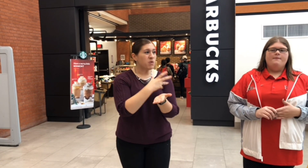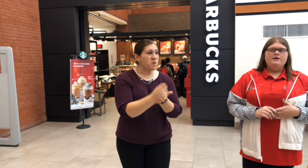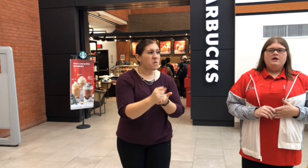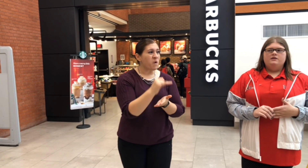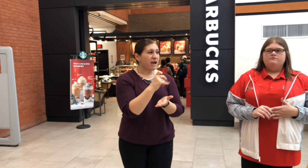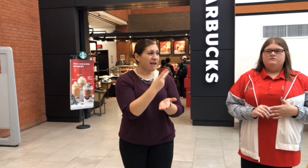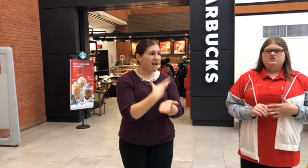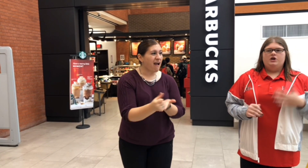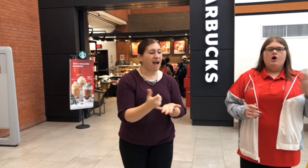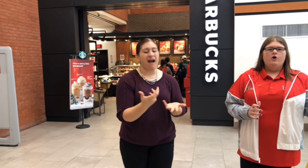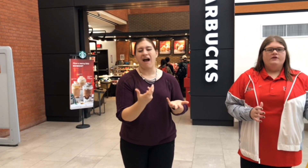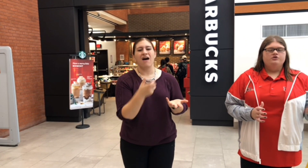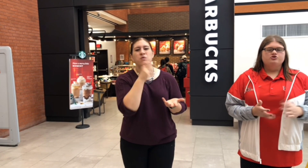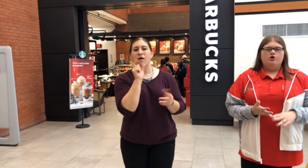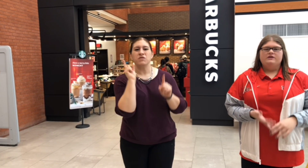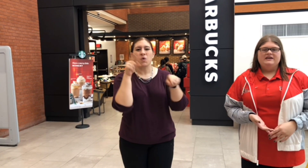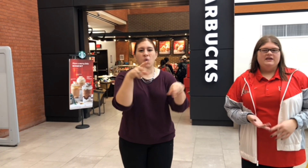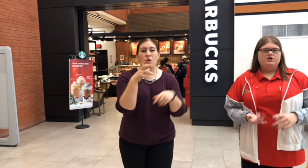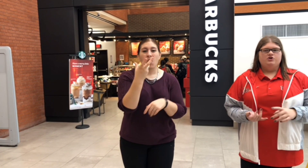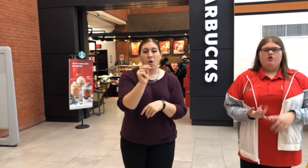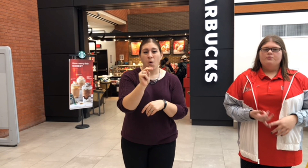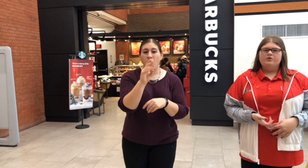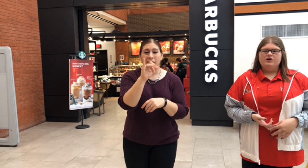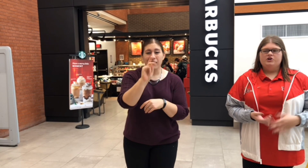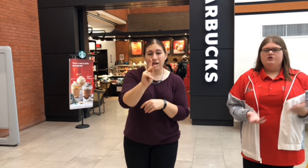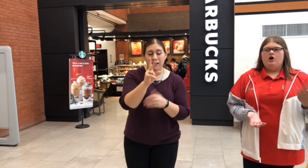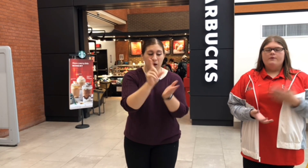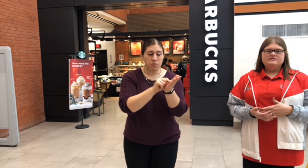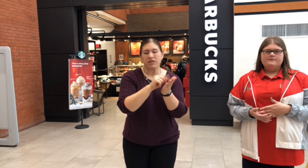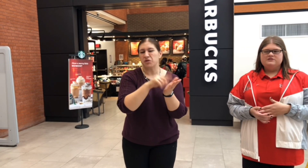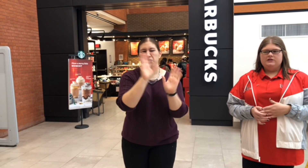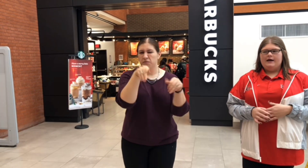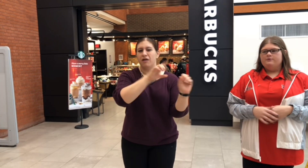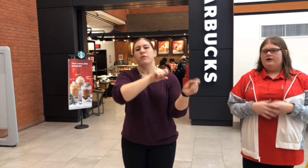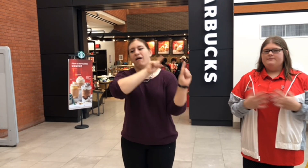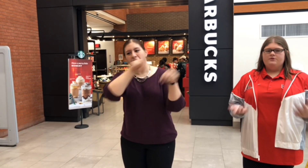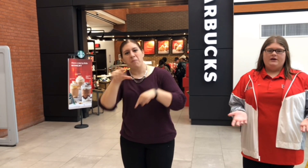So you never have to use your own ink. You can always come to the library and pring